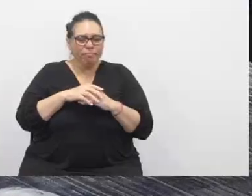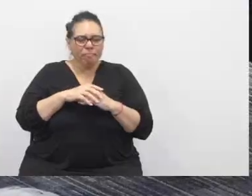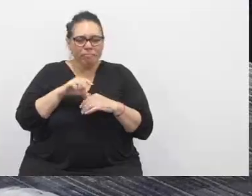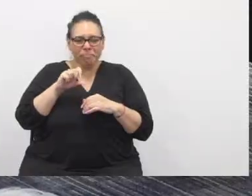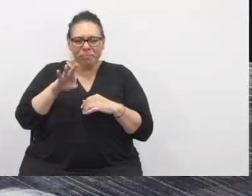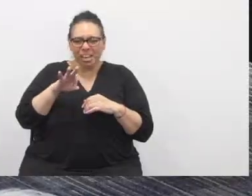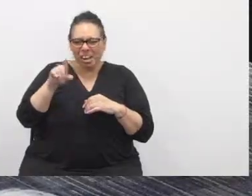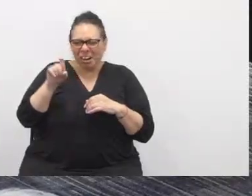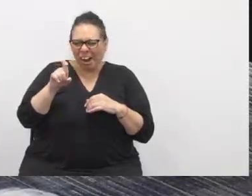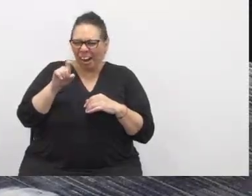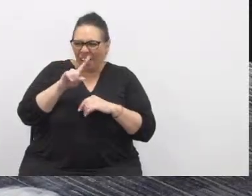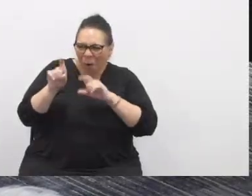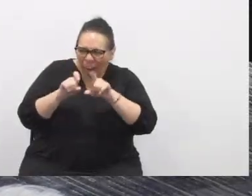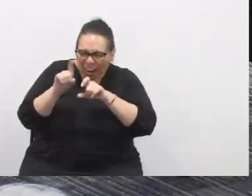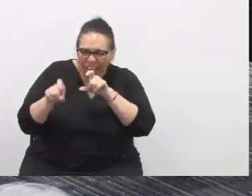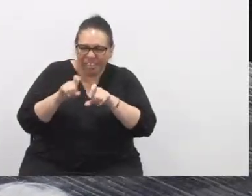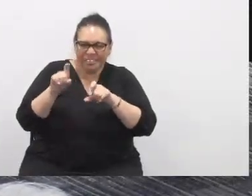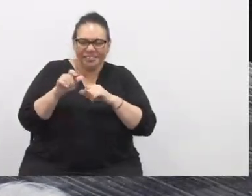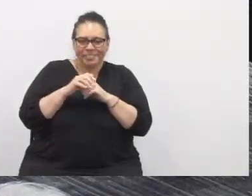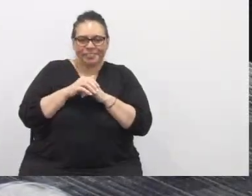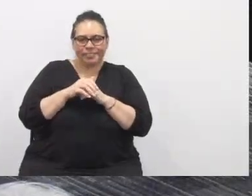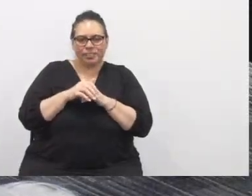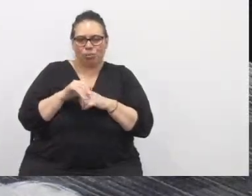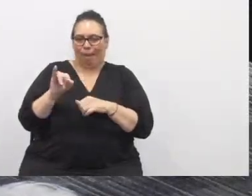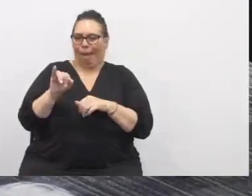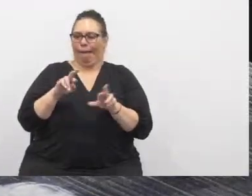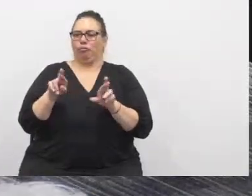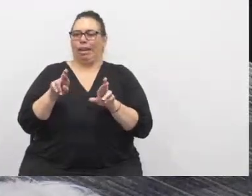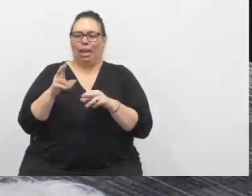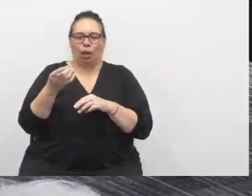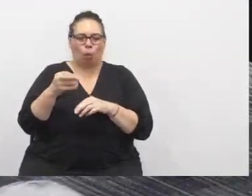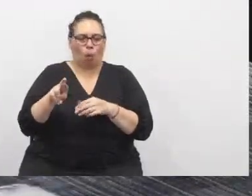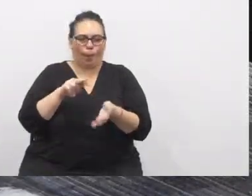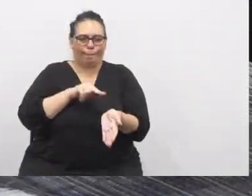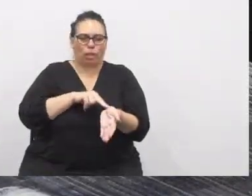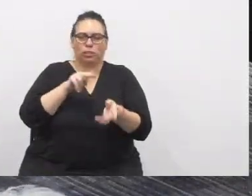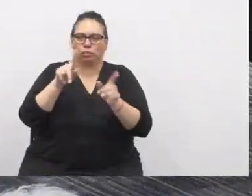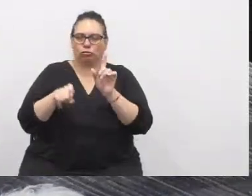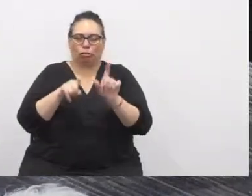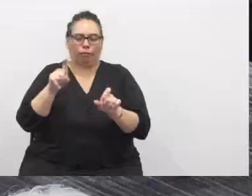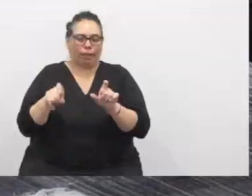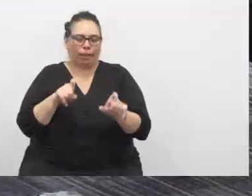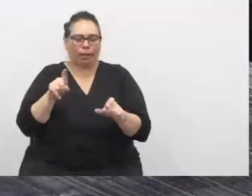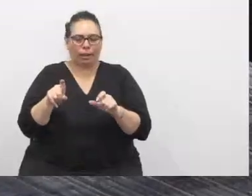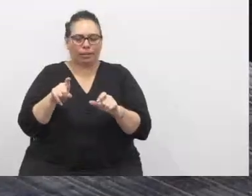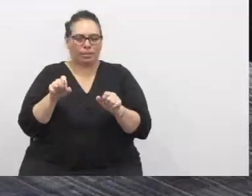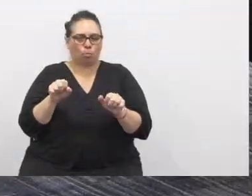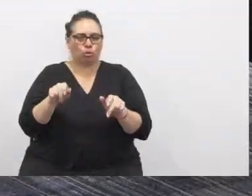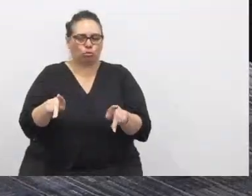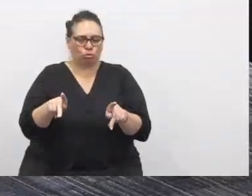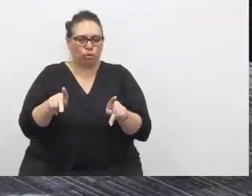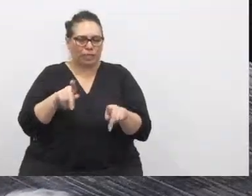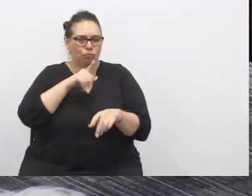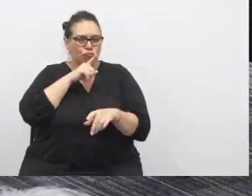you have a question with the i-Ready and the pulse survey as well, there's opportunities to really meet that need